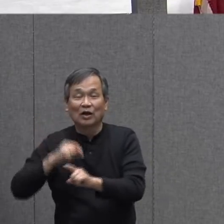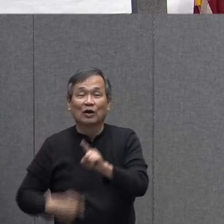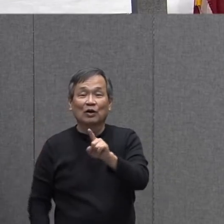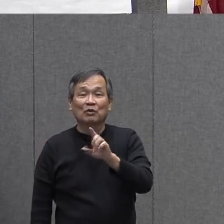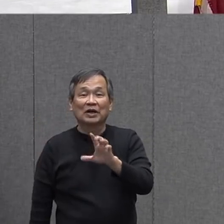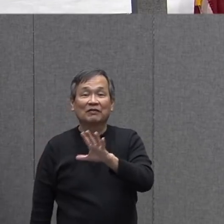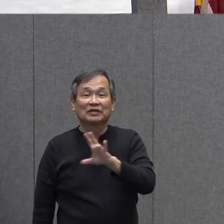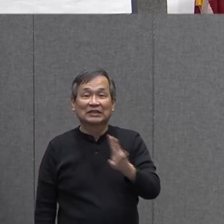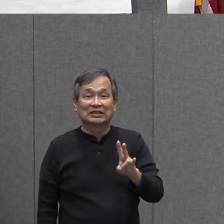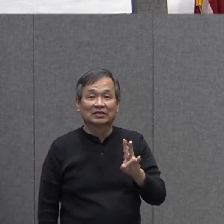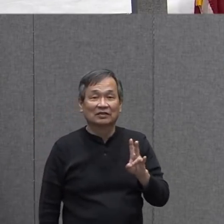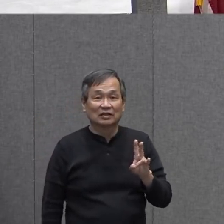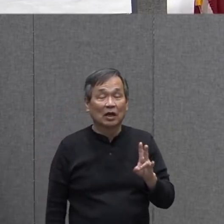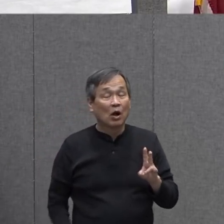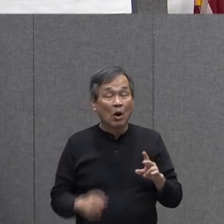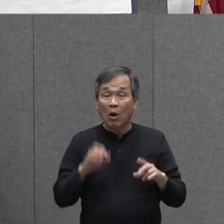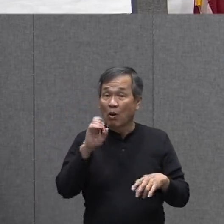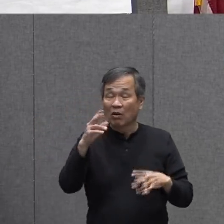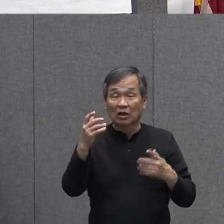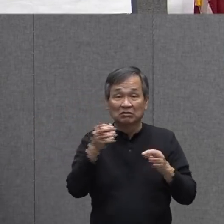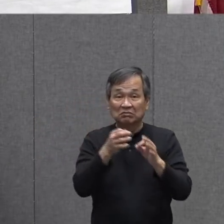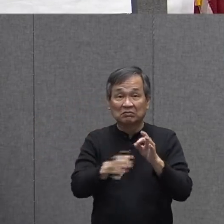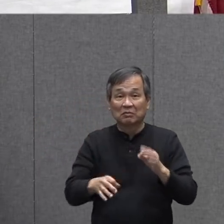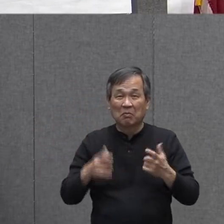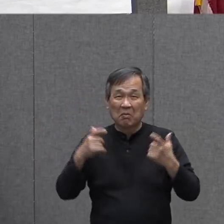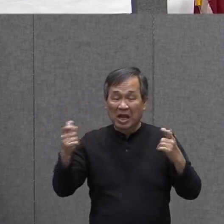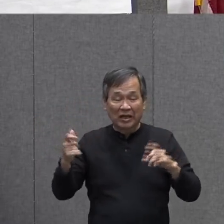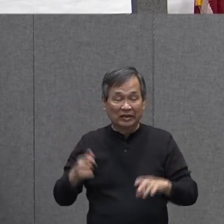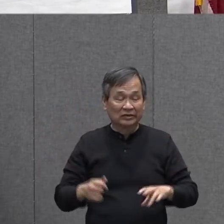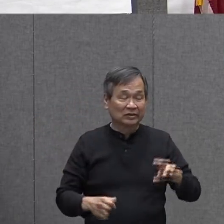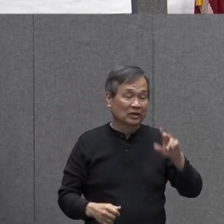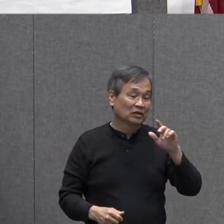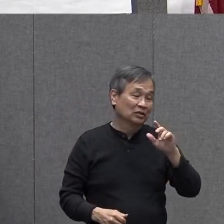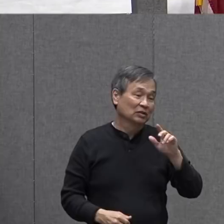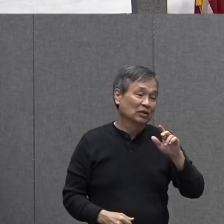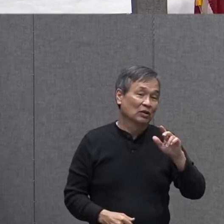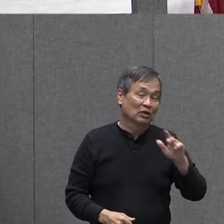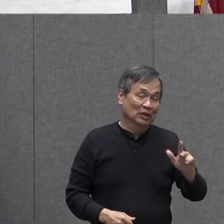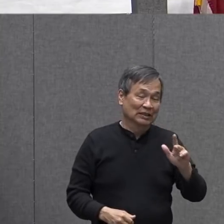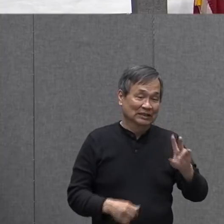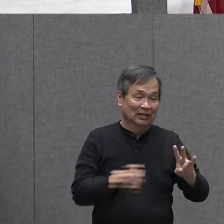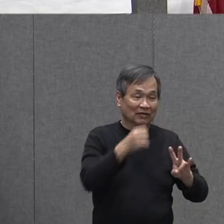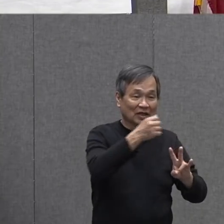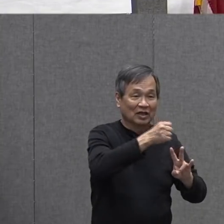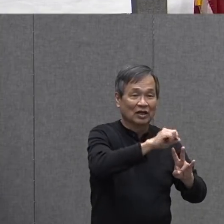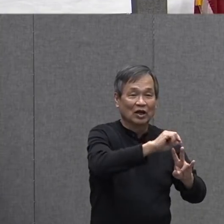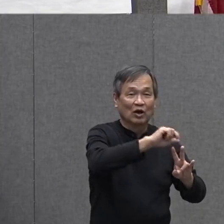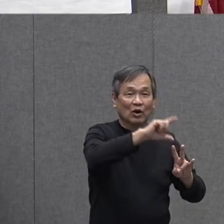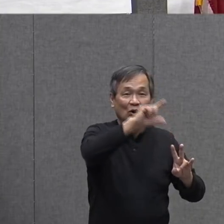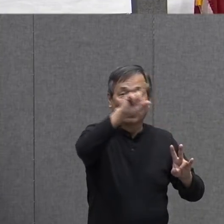making one big jump of 20. How many tens would we need,